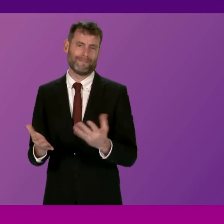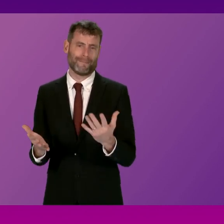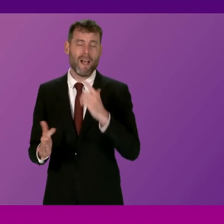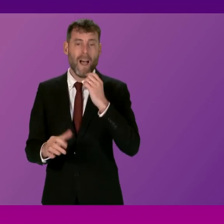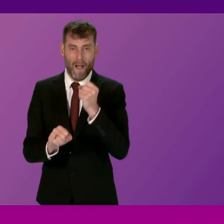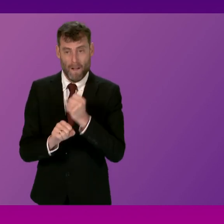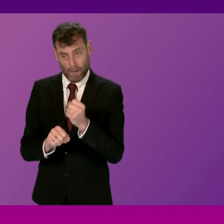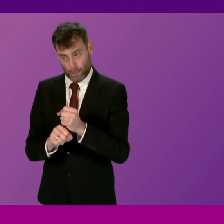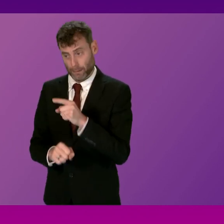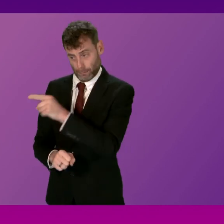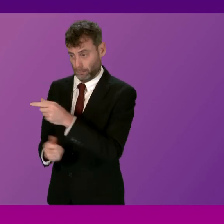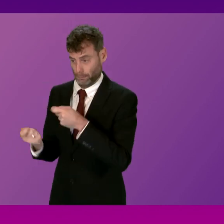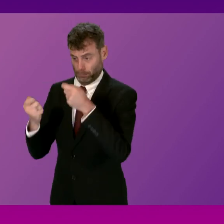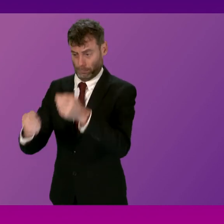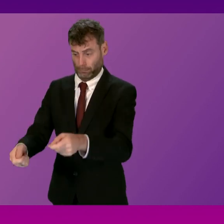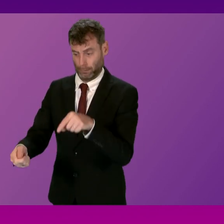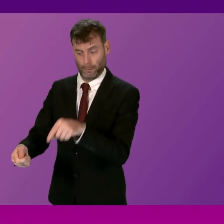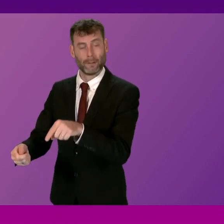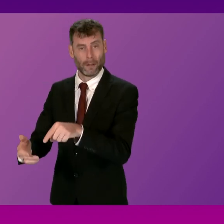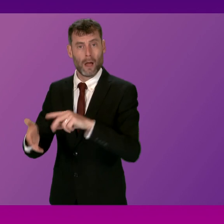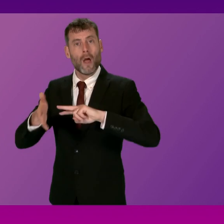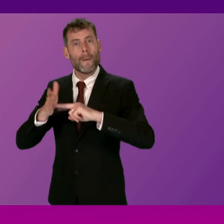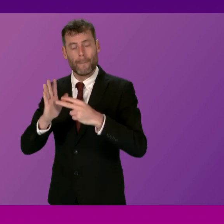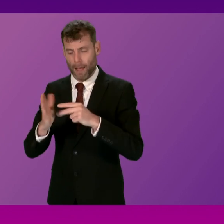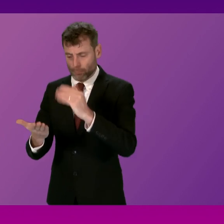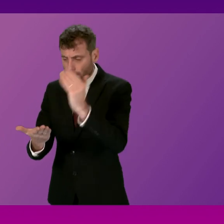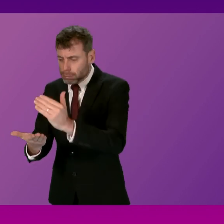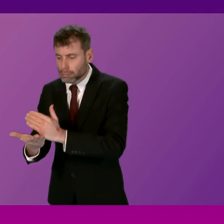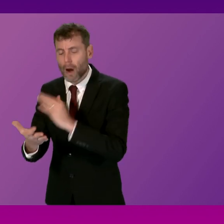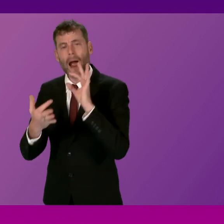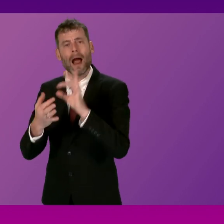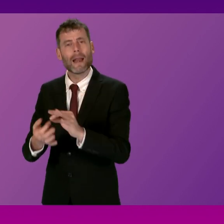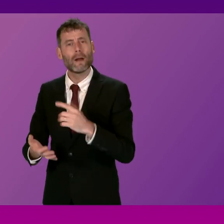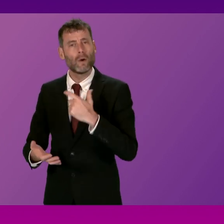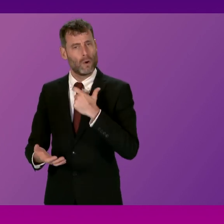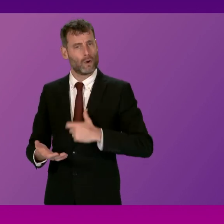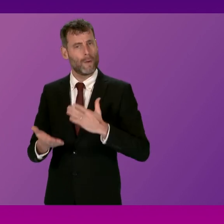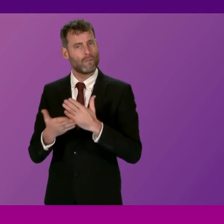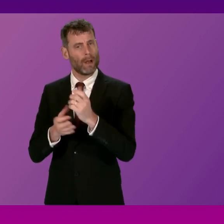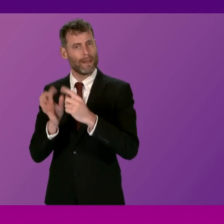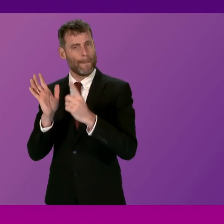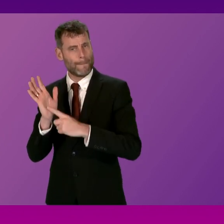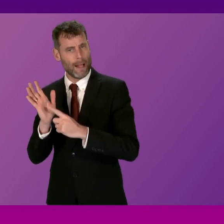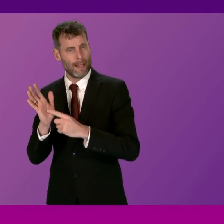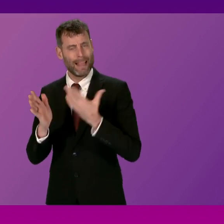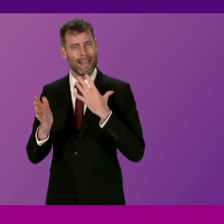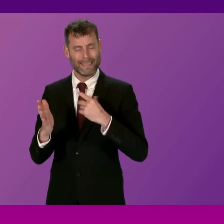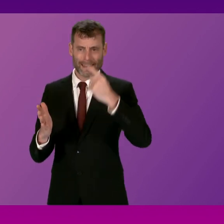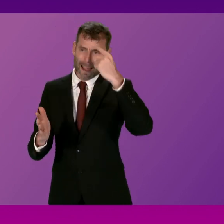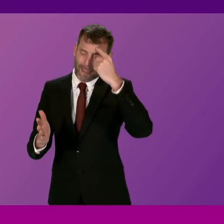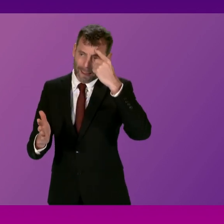“notes the recent consultation on a Human Rights Bill to incorporate economic, social